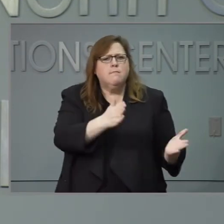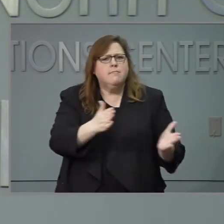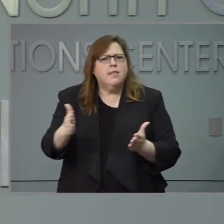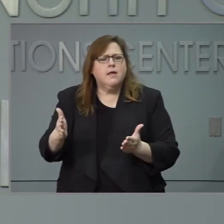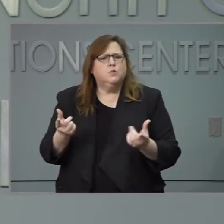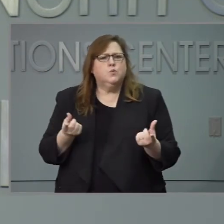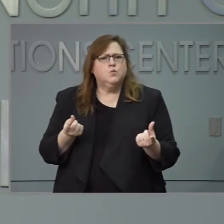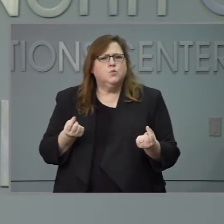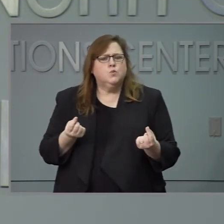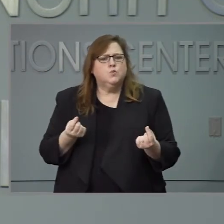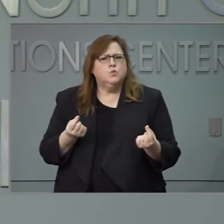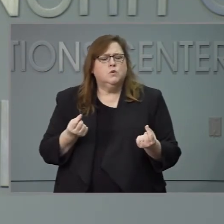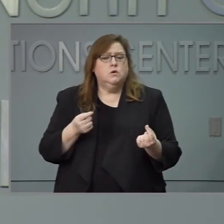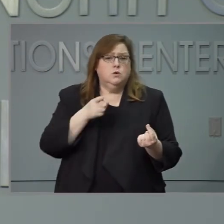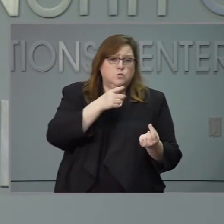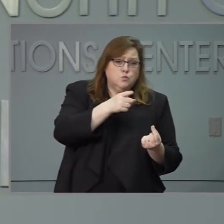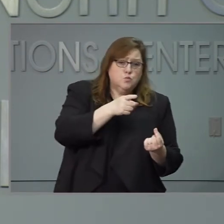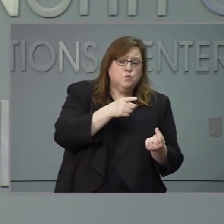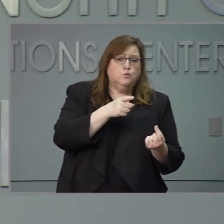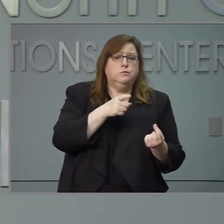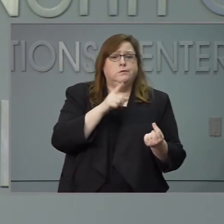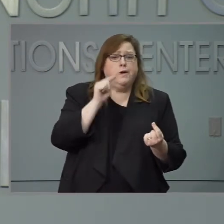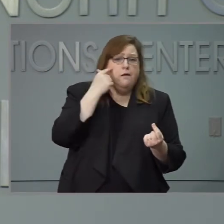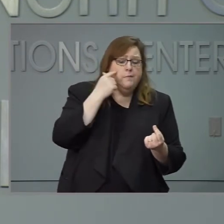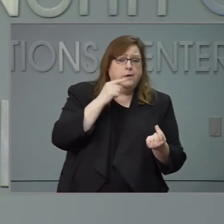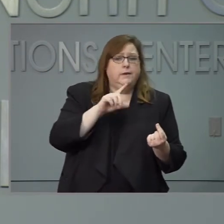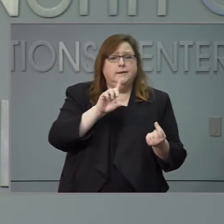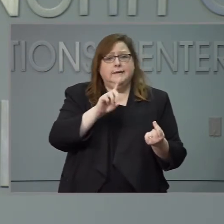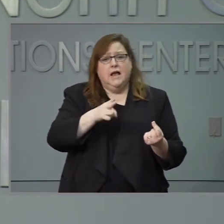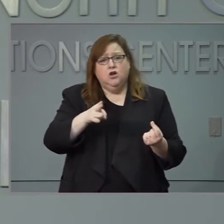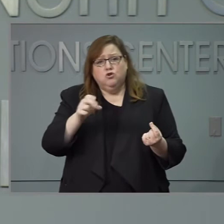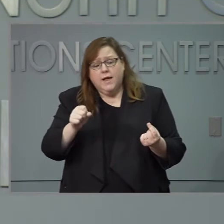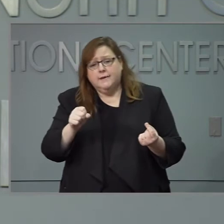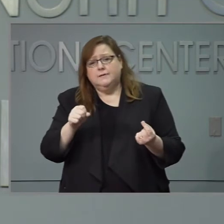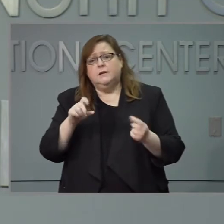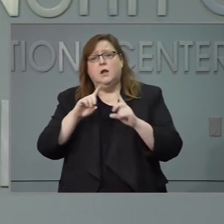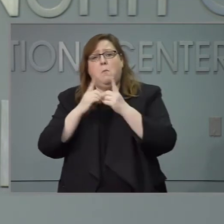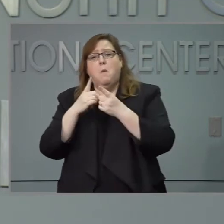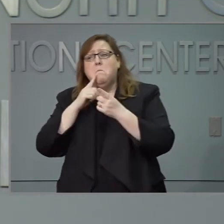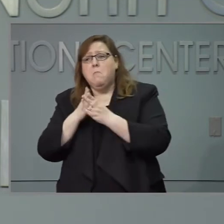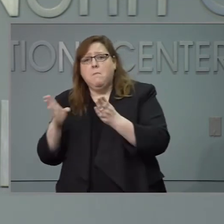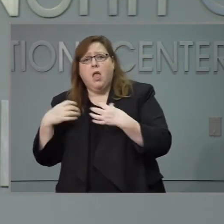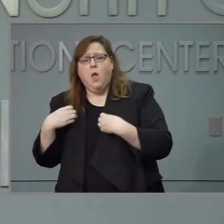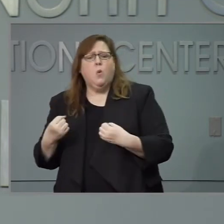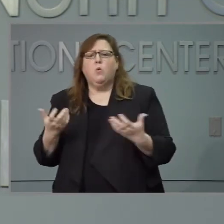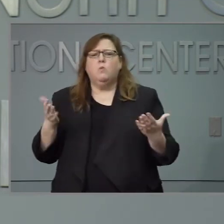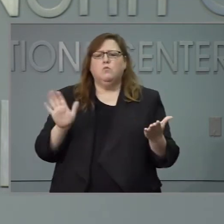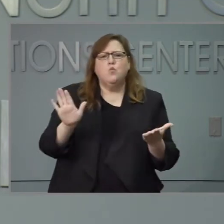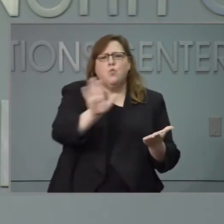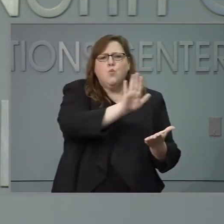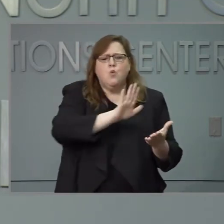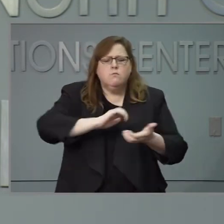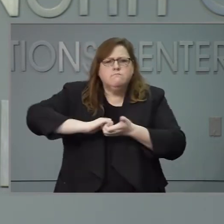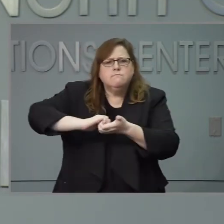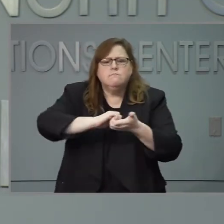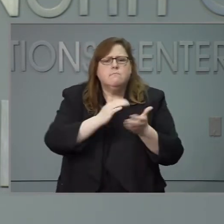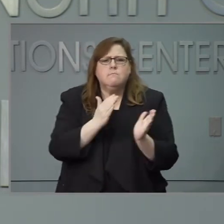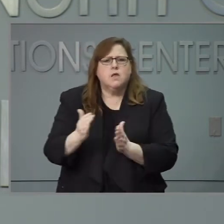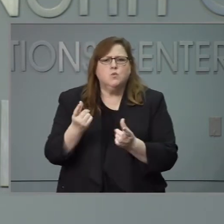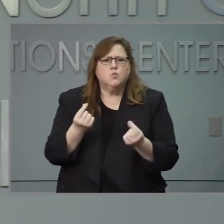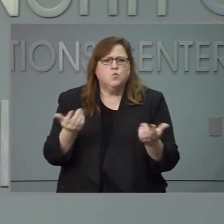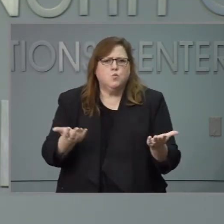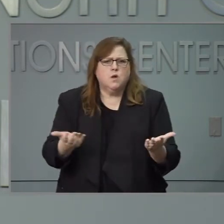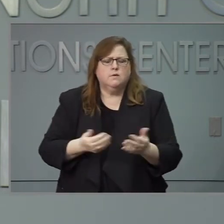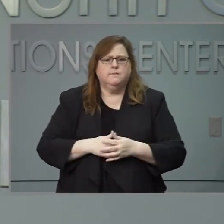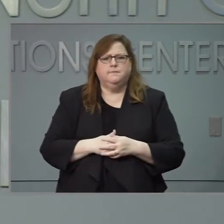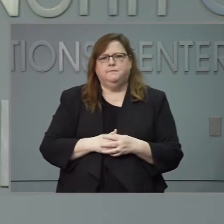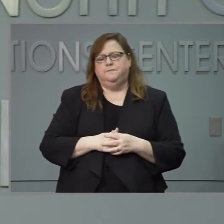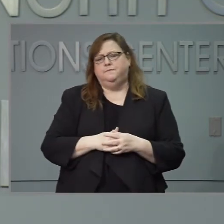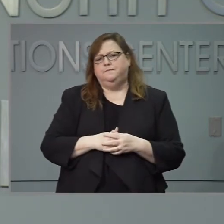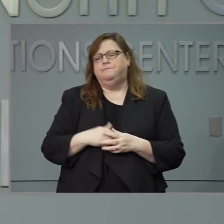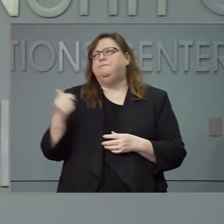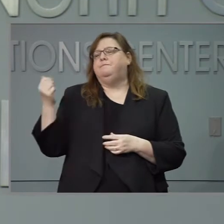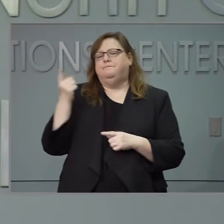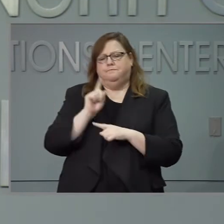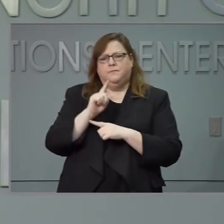IMPORTANTE PARA MÍ, DEB DES CERCIORARSE QUE VAN A REGRESAR